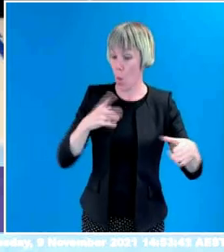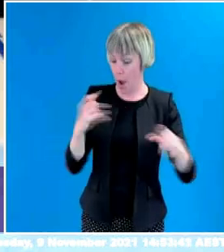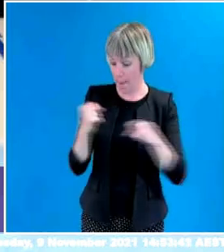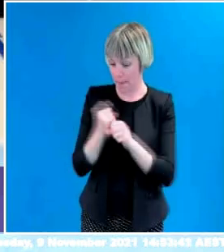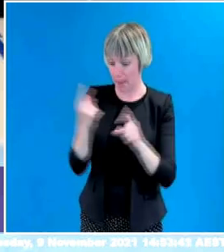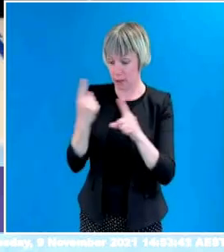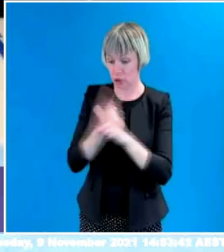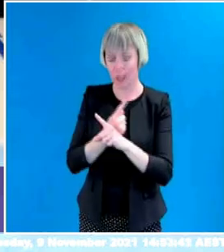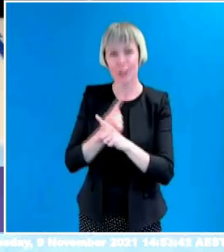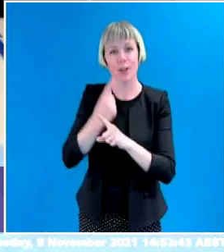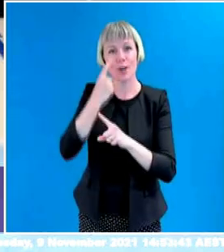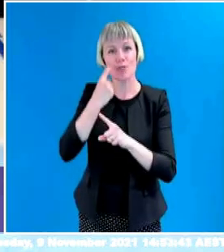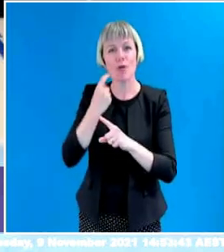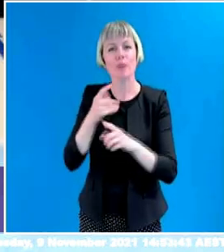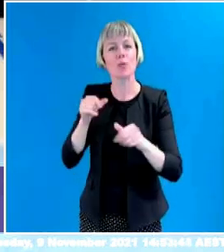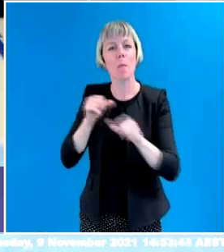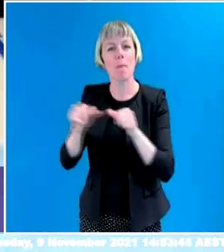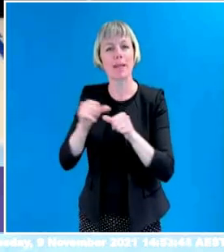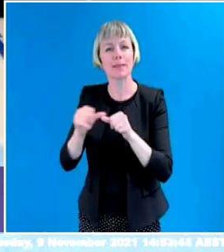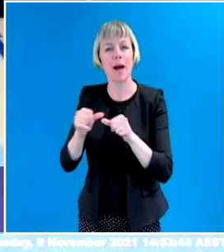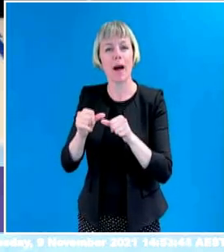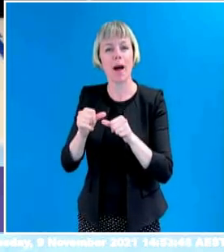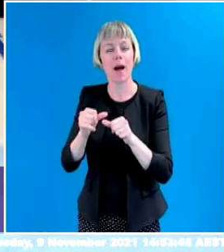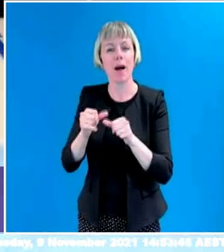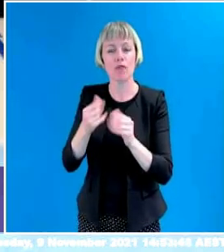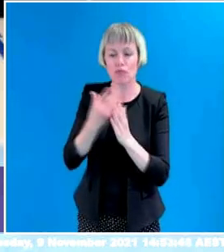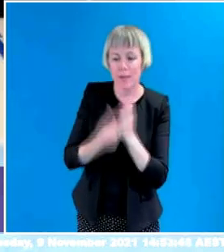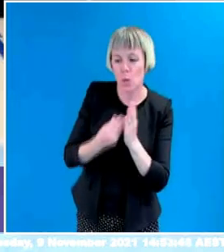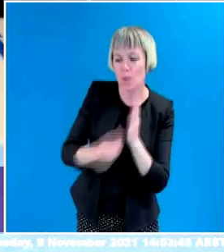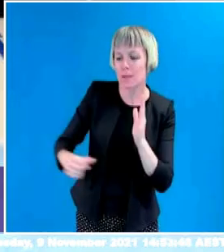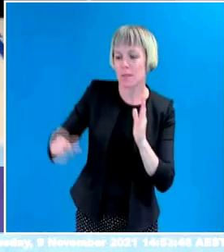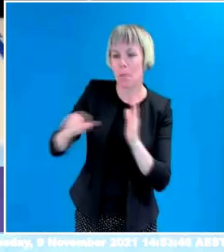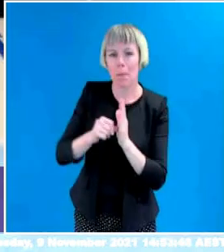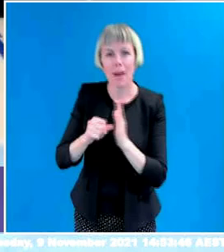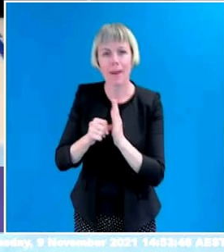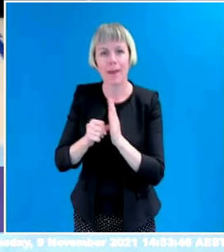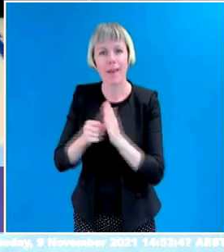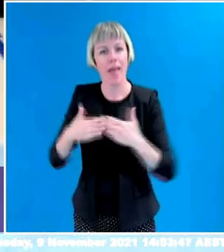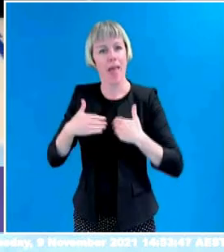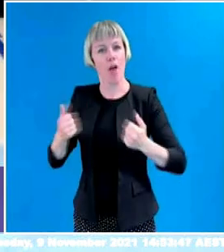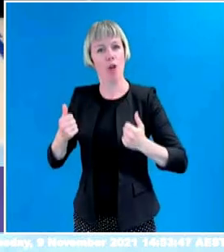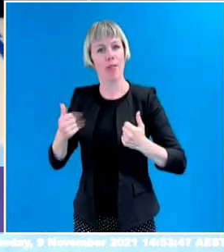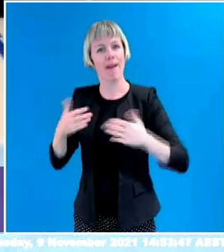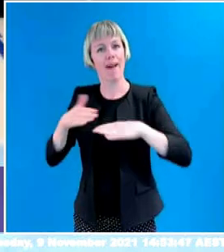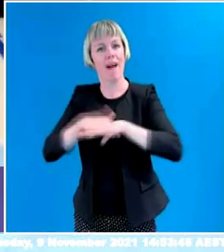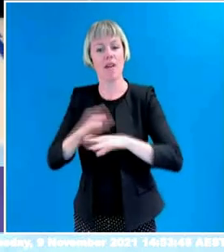intended to provide greater coverage for more people in another area, for example.